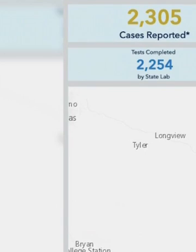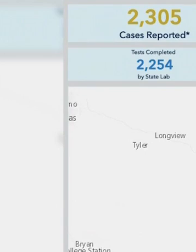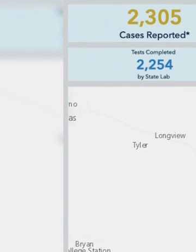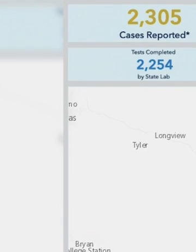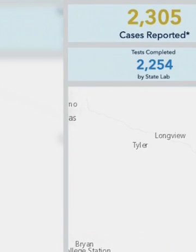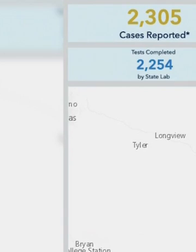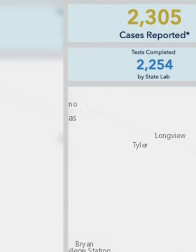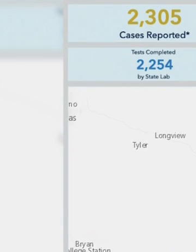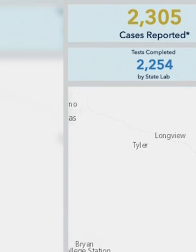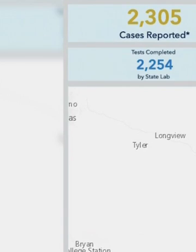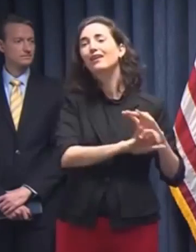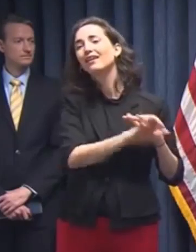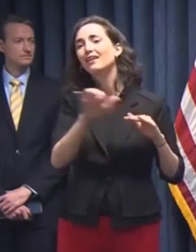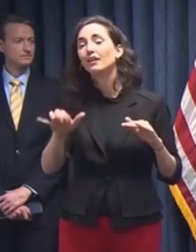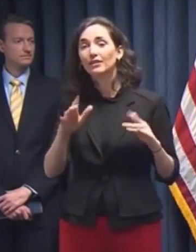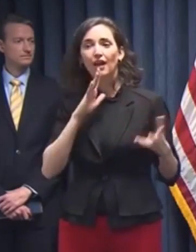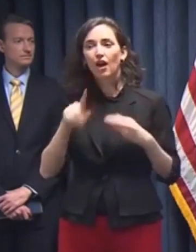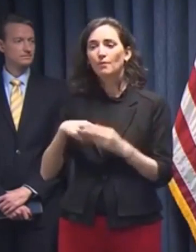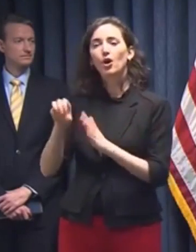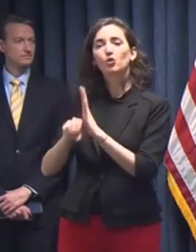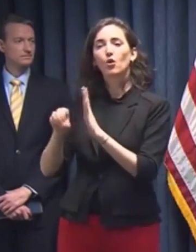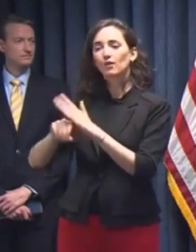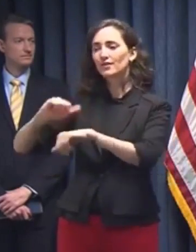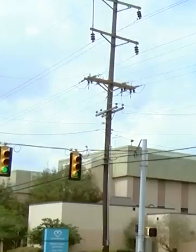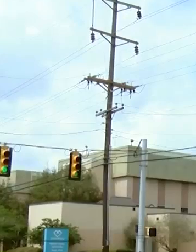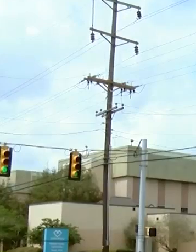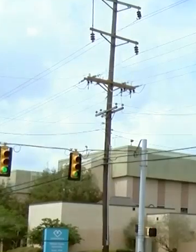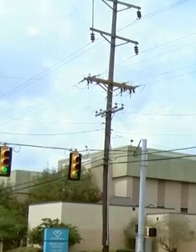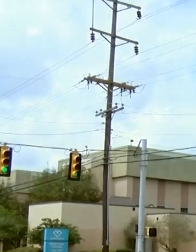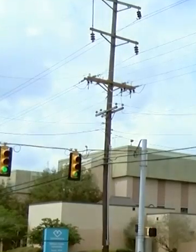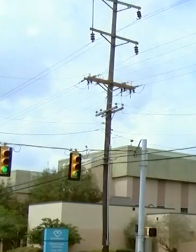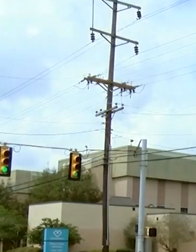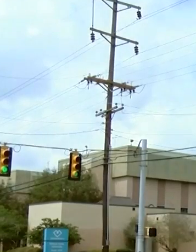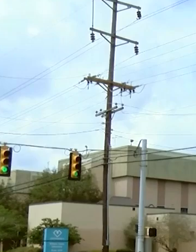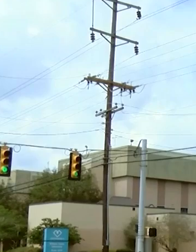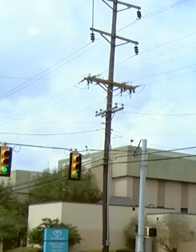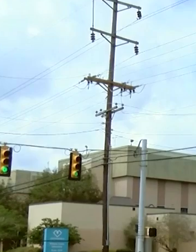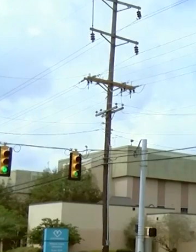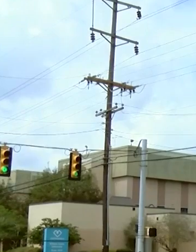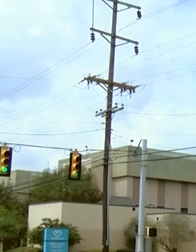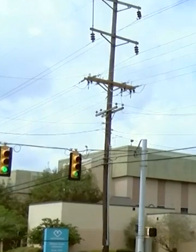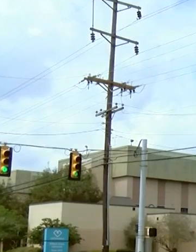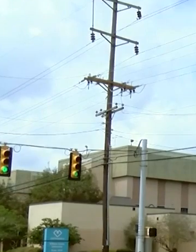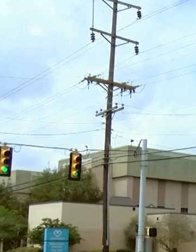CASES IN THE STATE JUMPED BY 510. GOVERNOR JOHN BEL EDWARDS SAYS, WITH THAT INCREASE, THE STATE IS NOW IN THE PROCESS OF